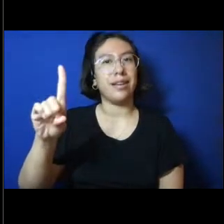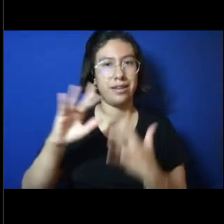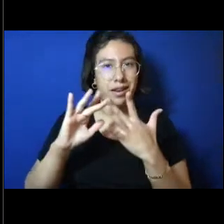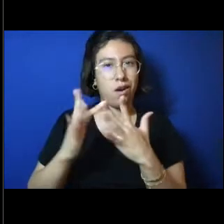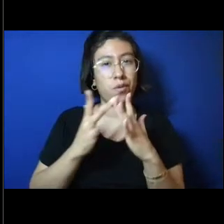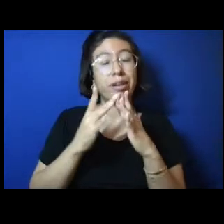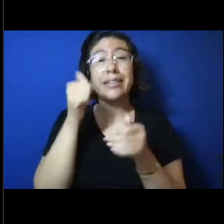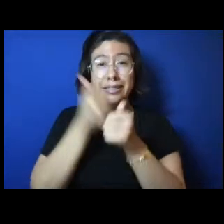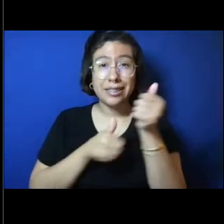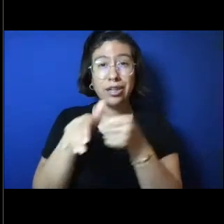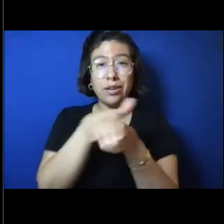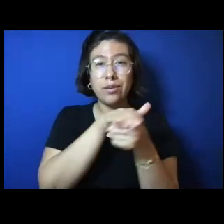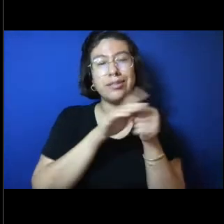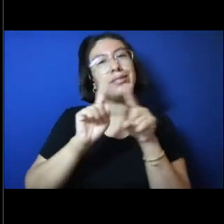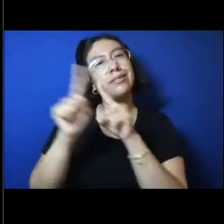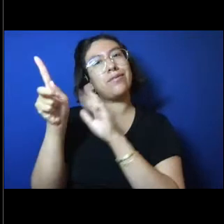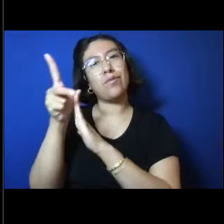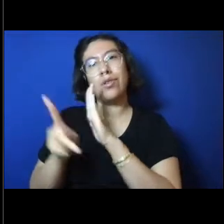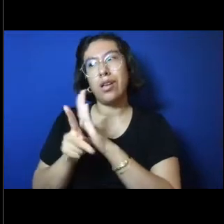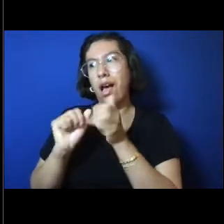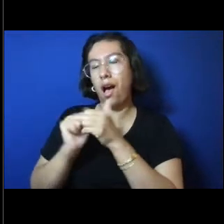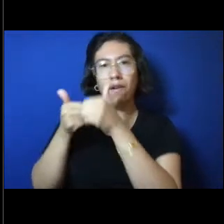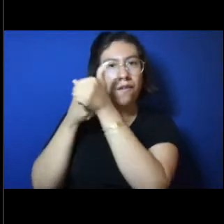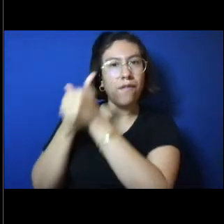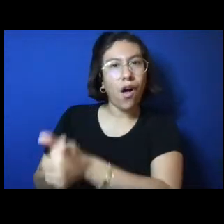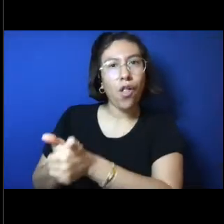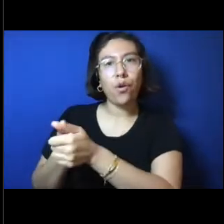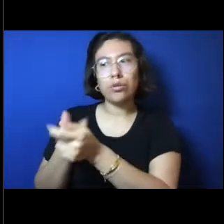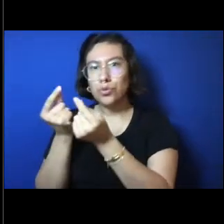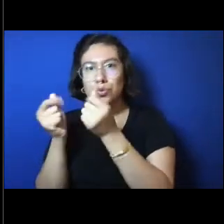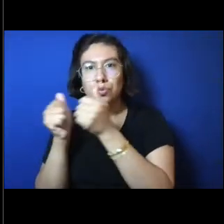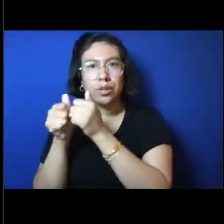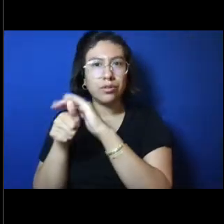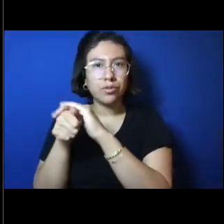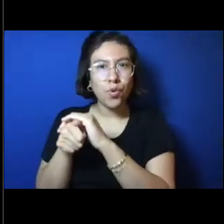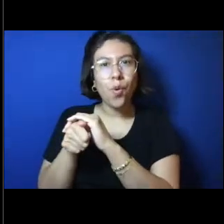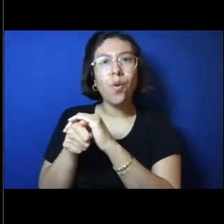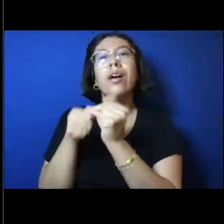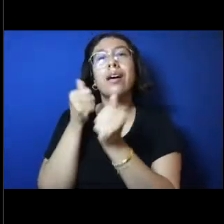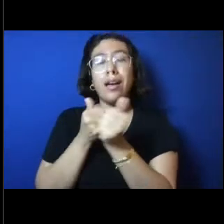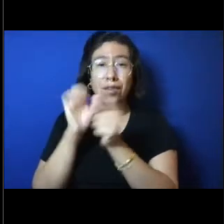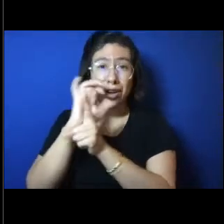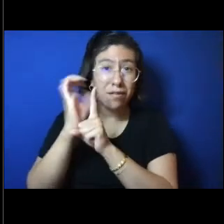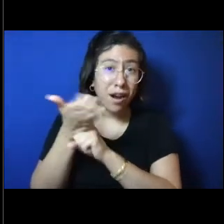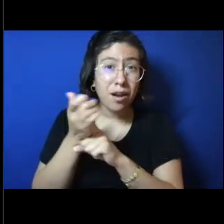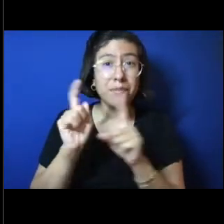based on how they want to handle a turtle because every environment's different, every turtle is different.